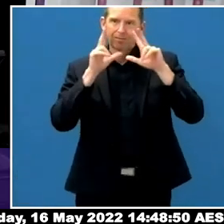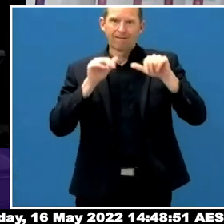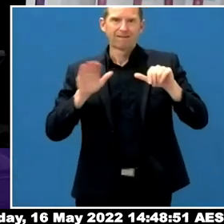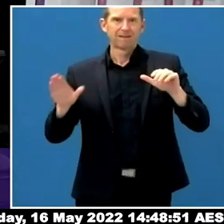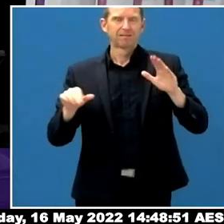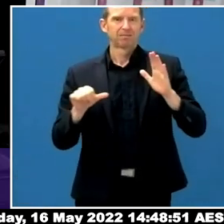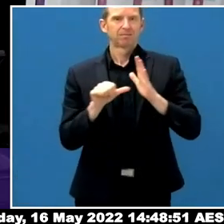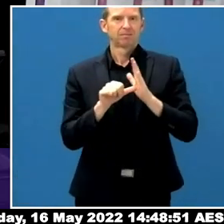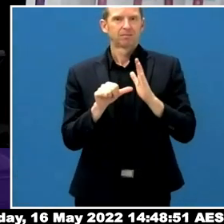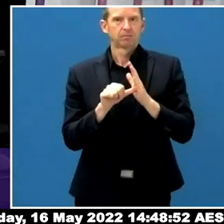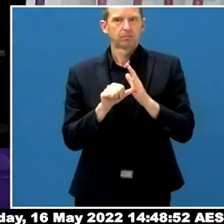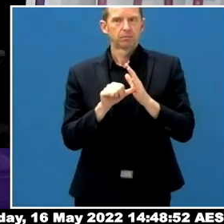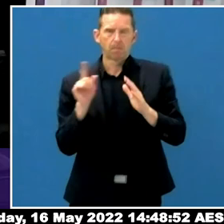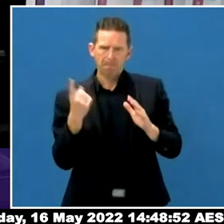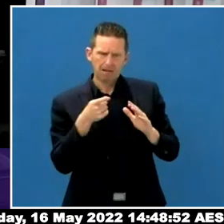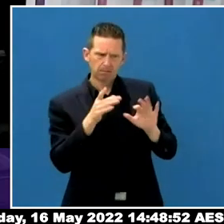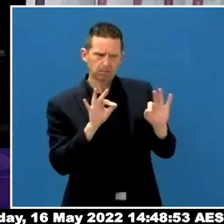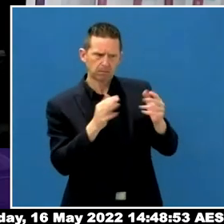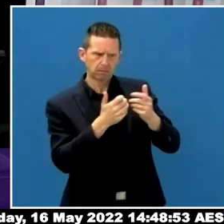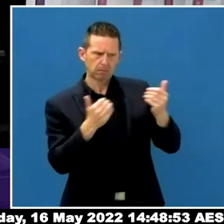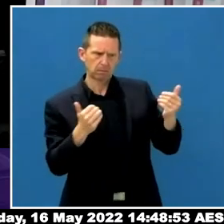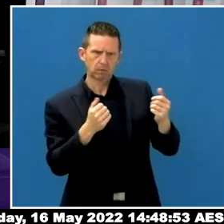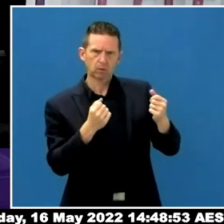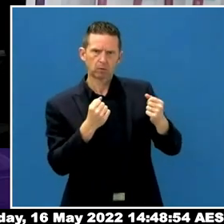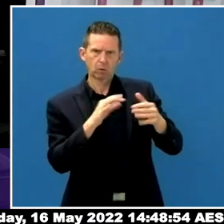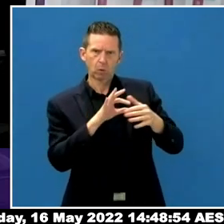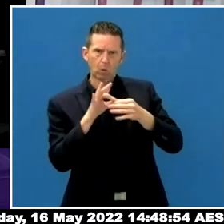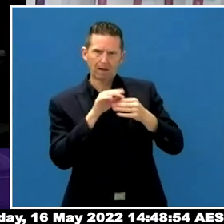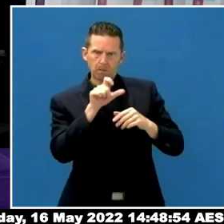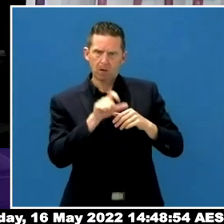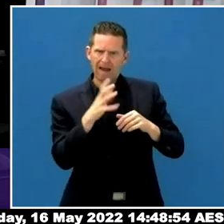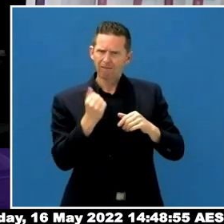That's correct, in 2020. It wasn't until 2020.